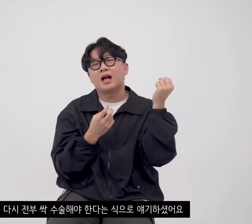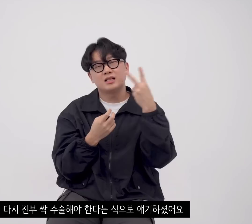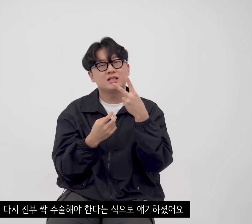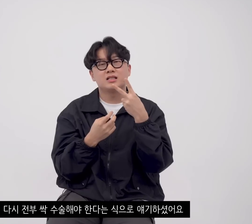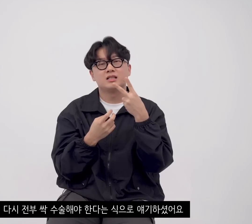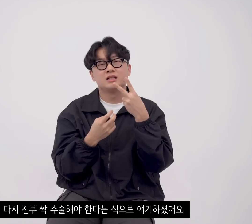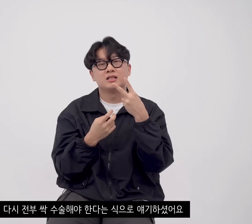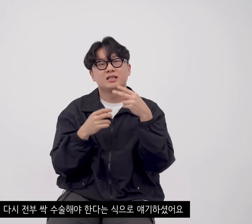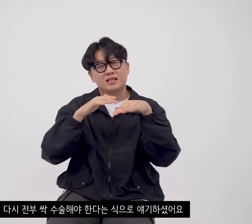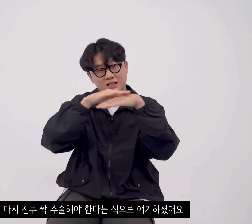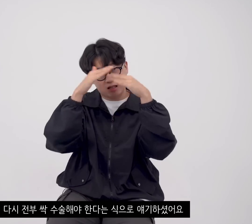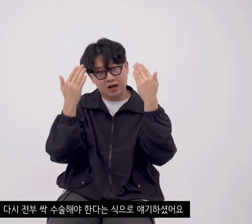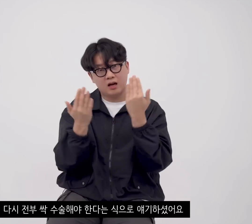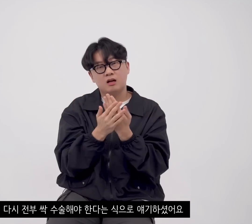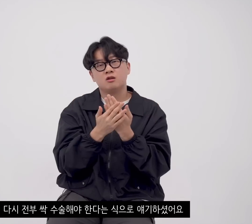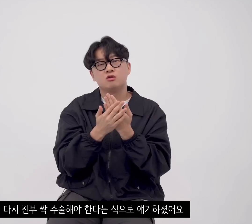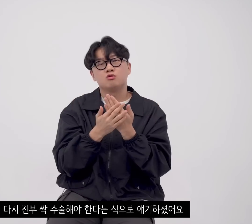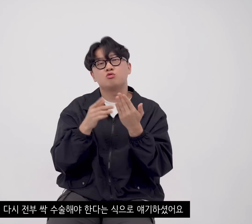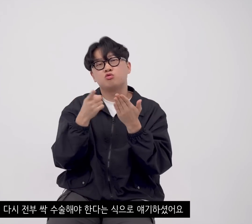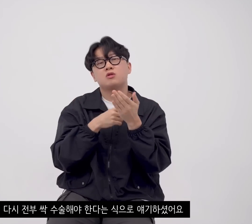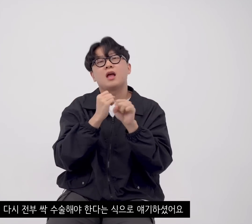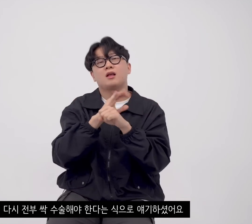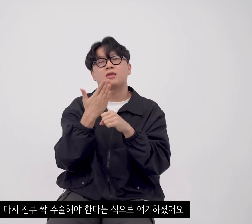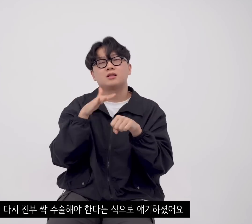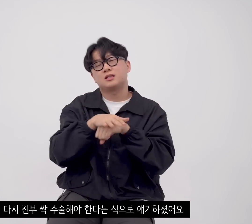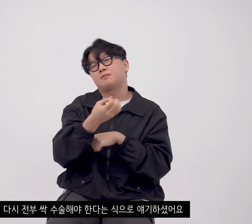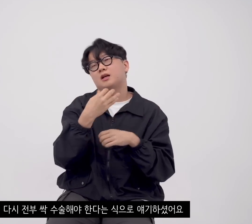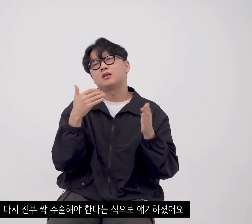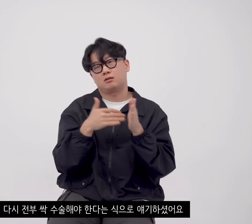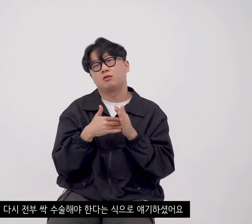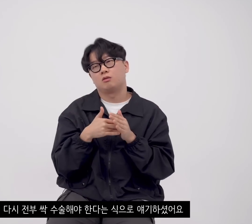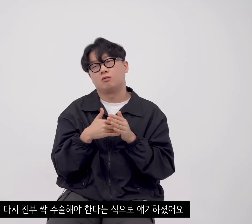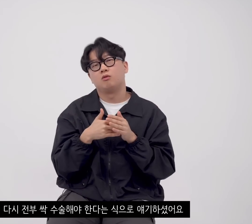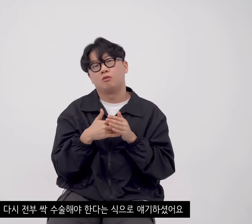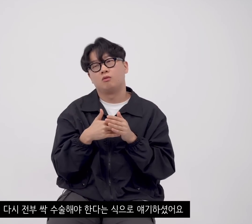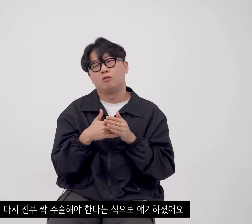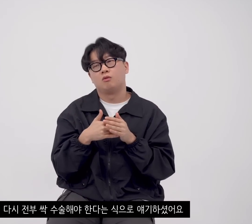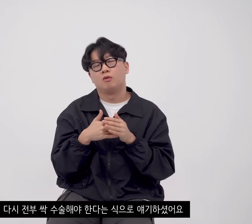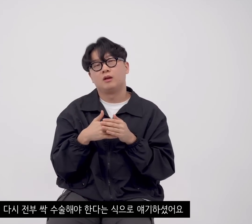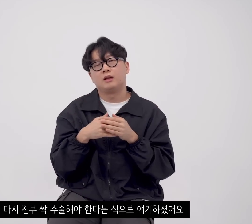She said I had to have surgery all over again.